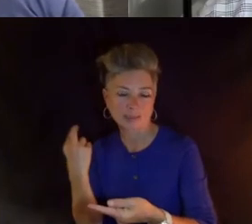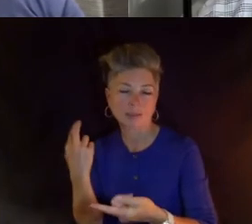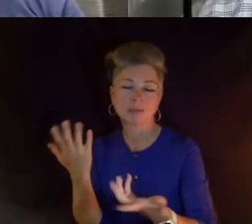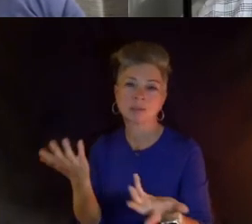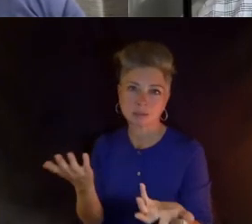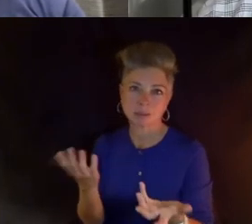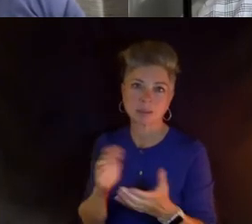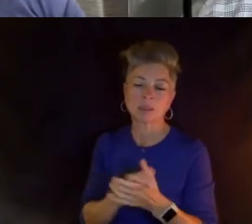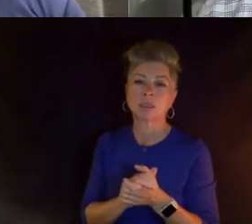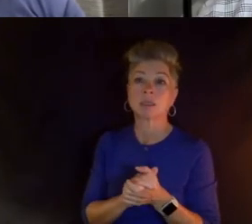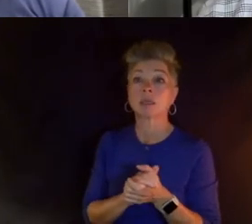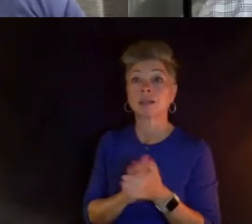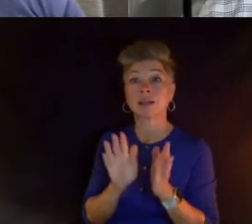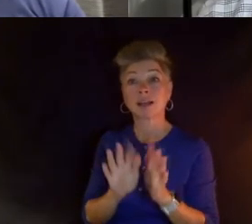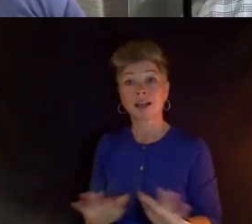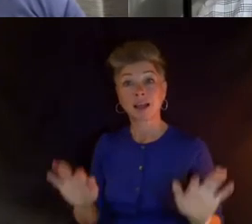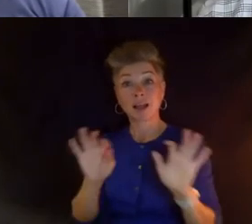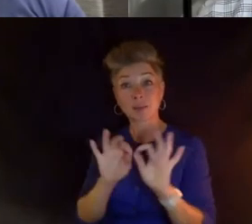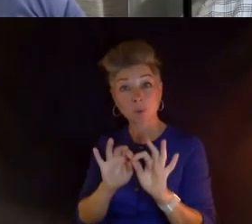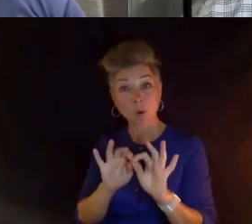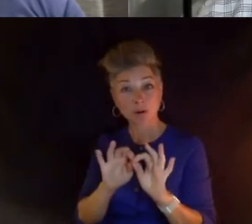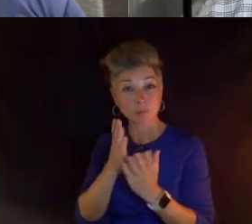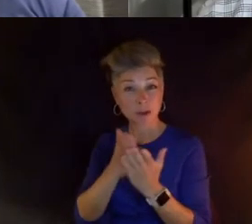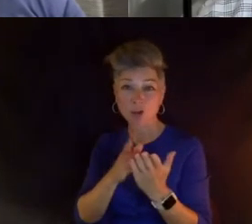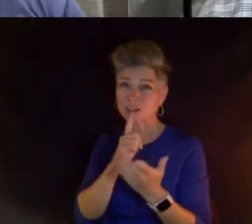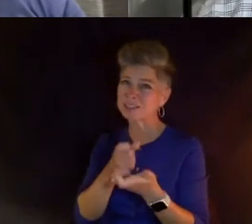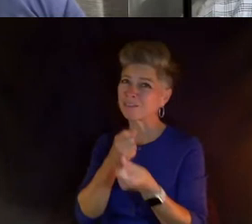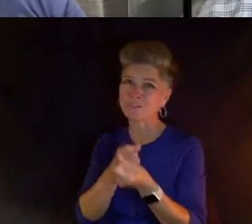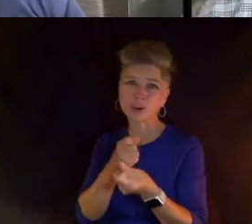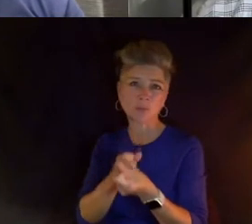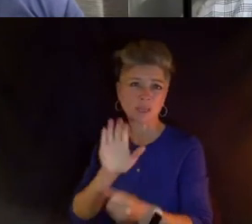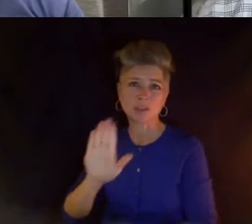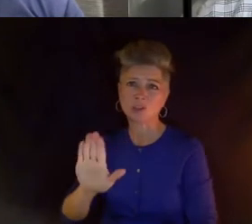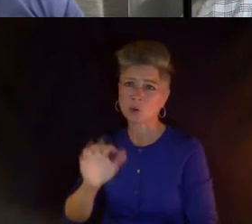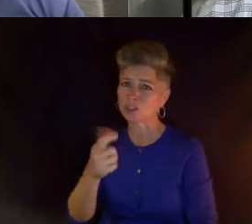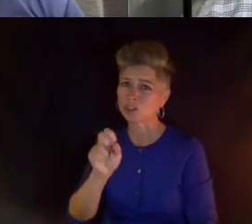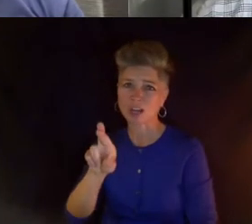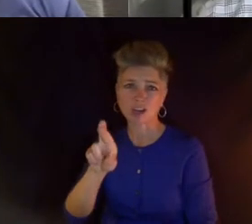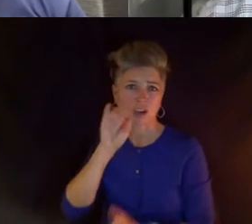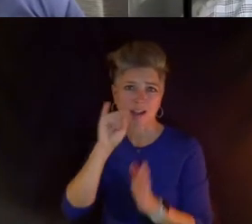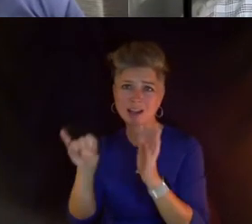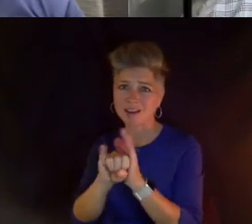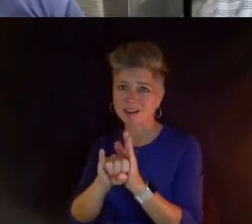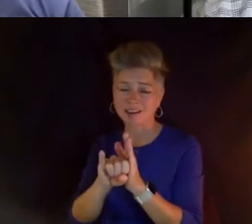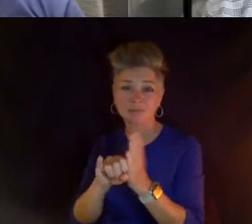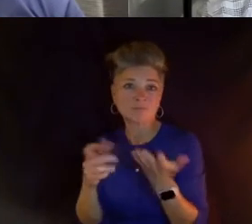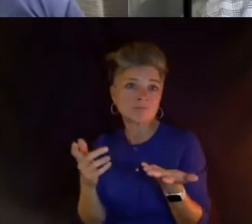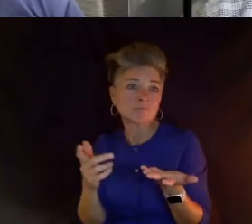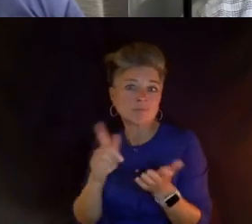the important piece is affirming your gender identity and what does that journey look like? It looks different for many, many people.